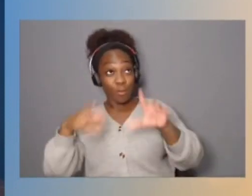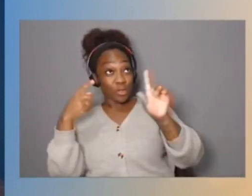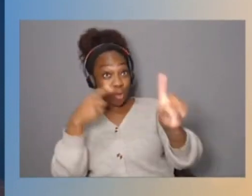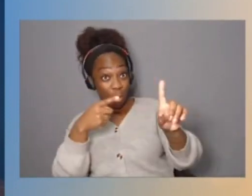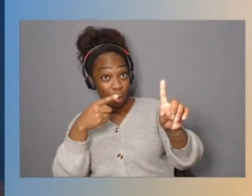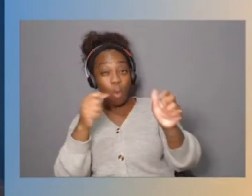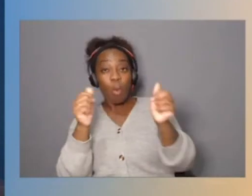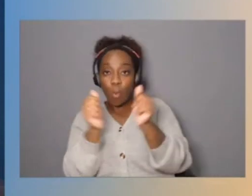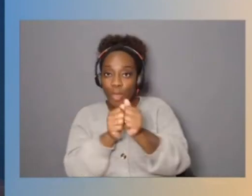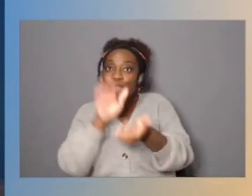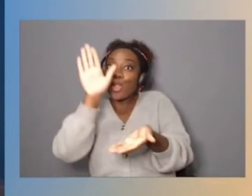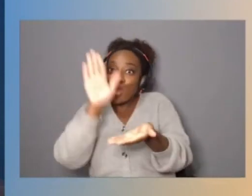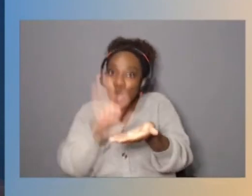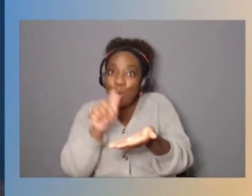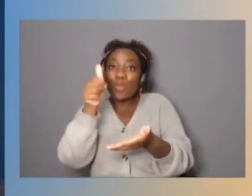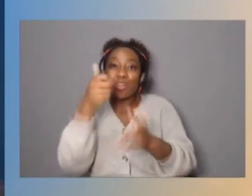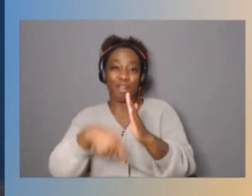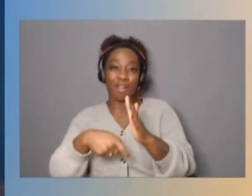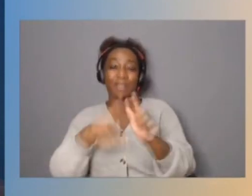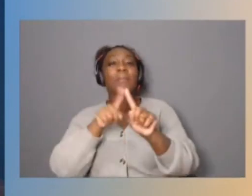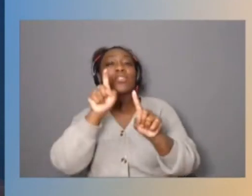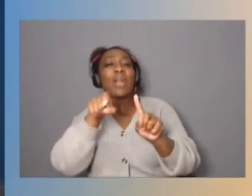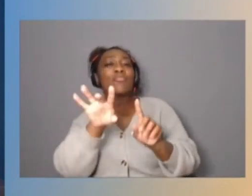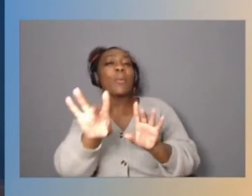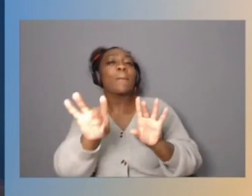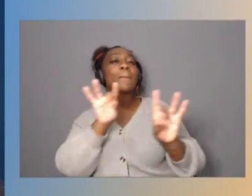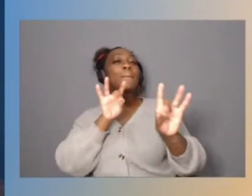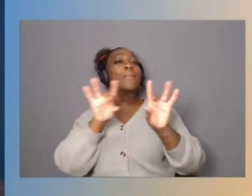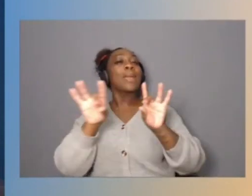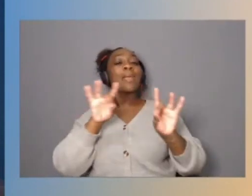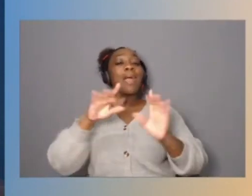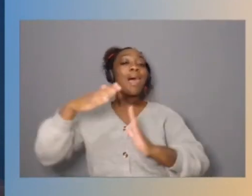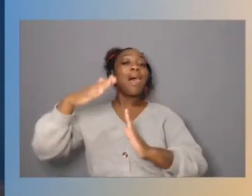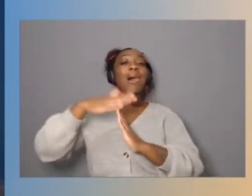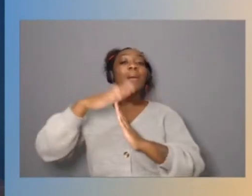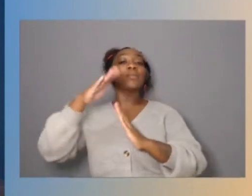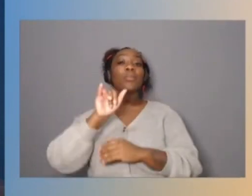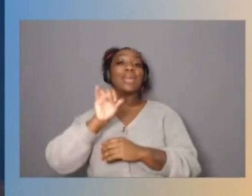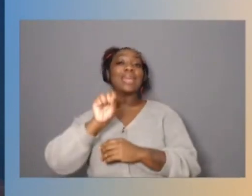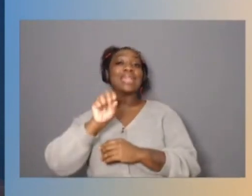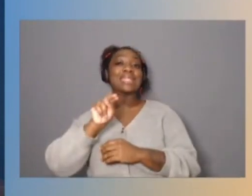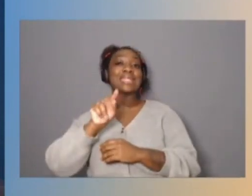You just have to select the optimal instances to make sure that you're getting the maximum